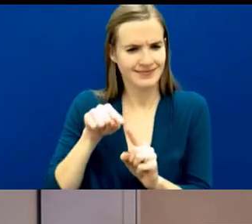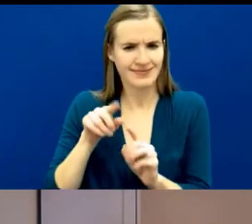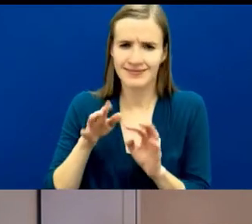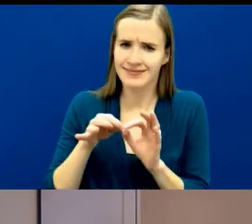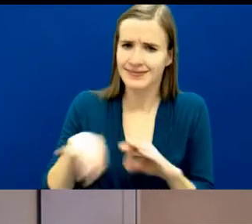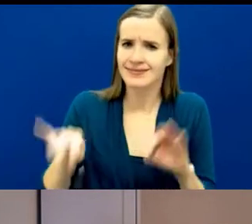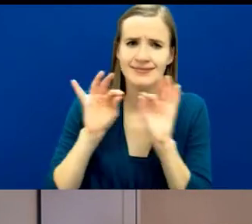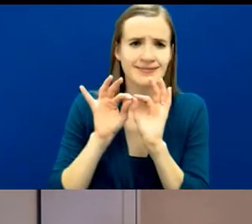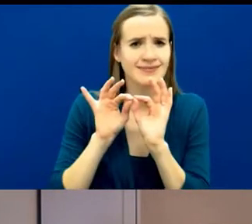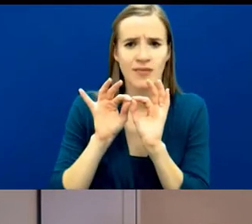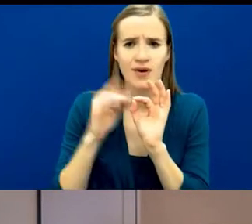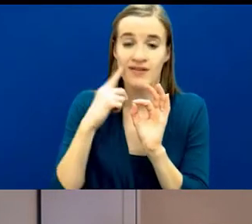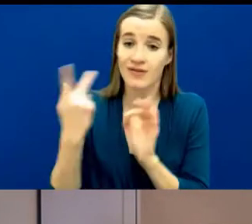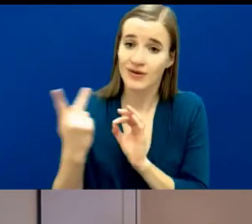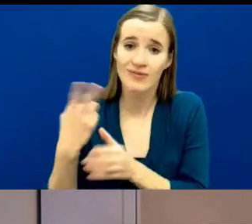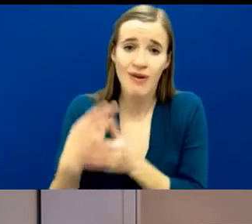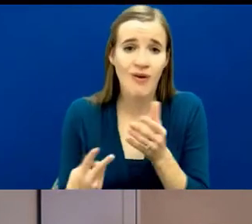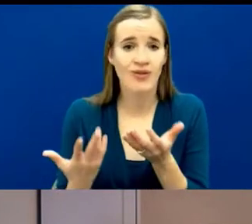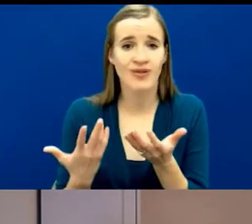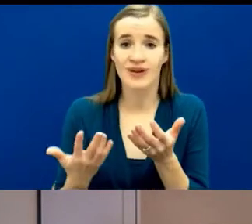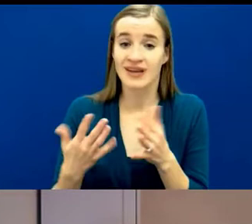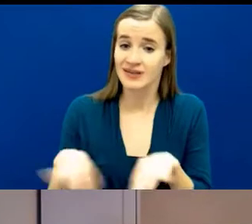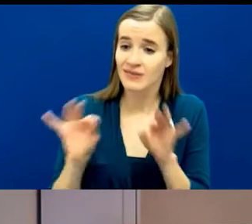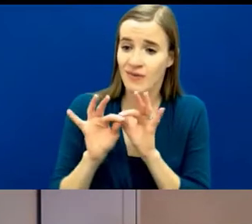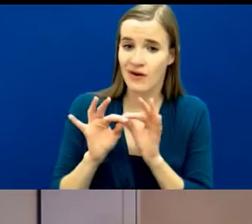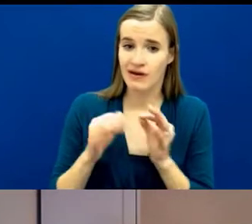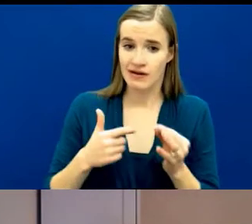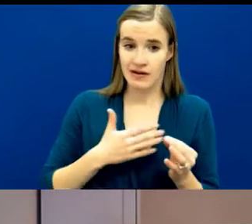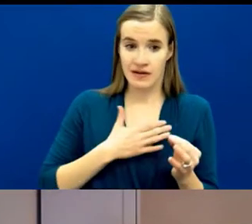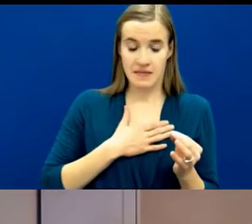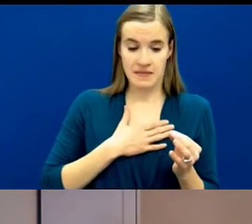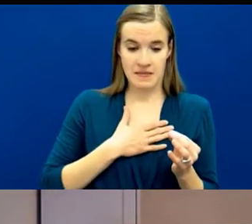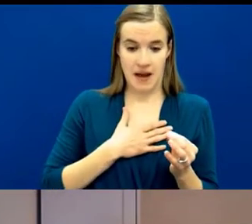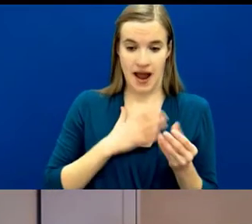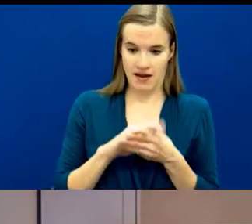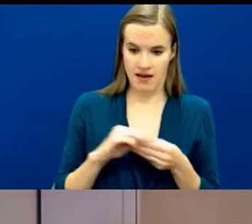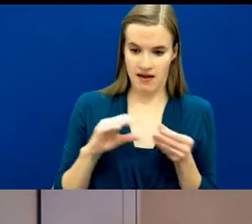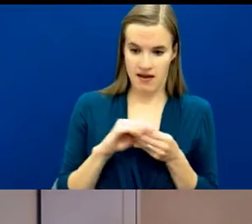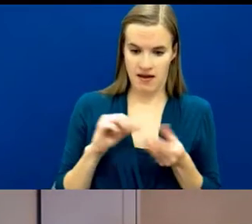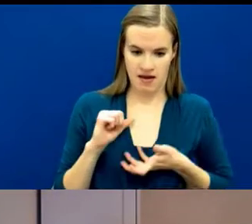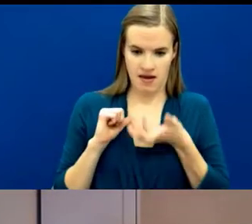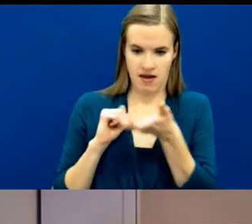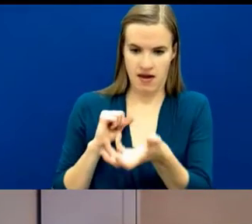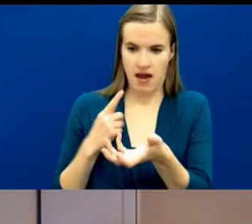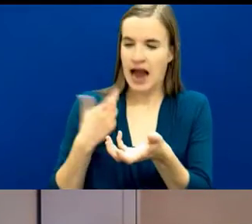important thing for both of us, was the ability for me to bring us both back into that moment a that place and time.